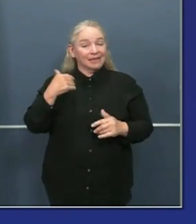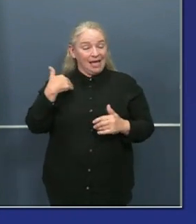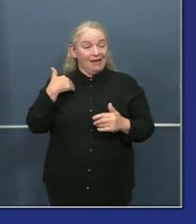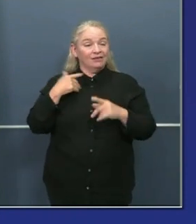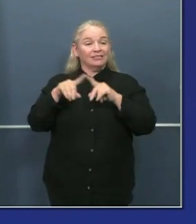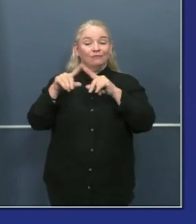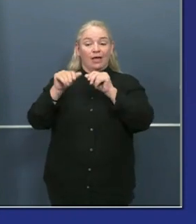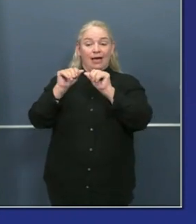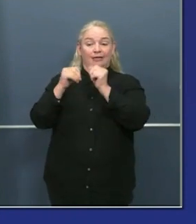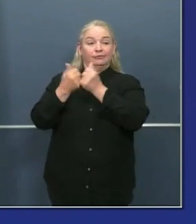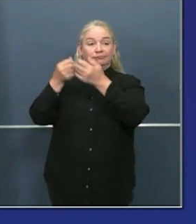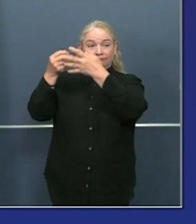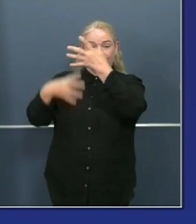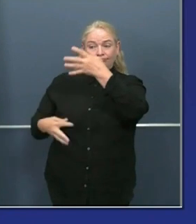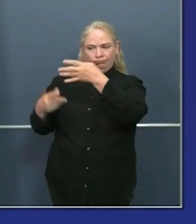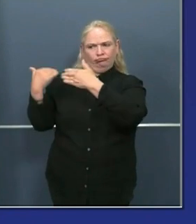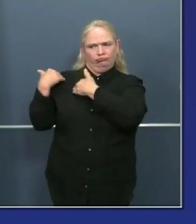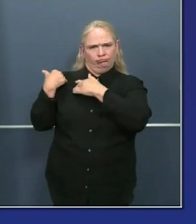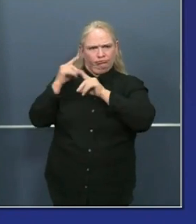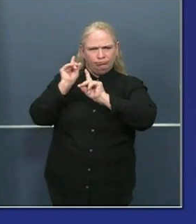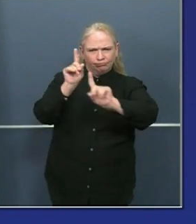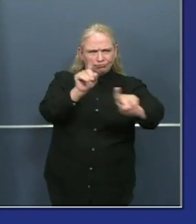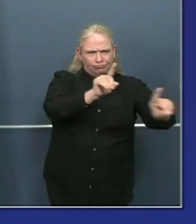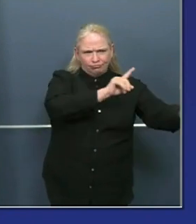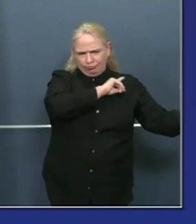THAT WAS THE CRITERIA TO WHICH WE ADVANCED OUR UPDATED EFFORTS ON ENFORCEMENT AND MORE